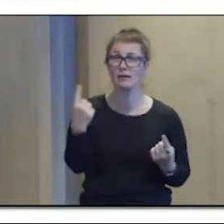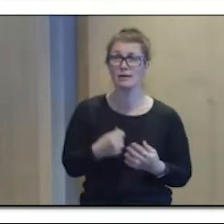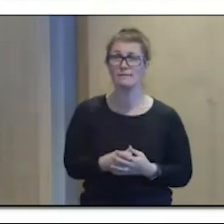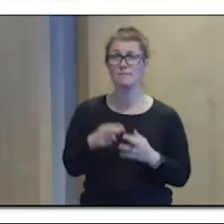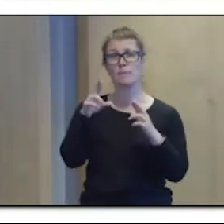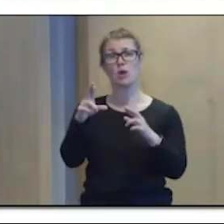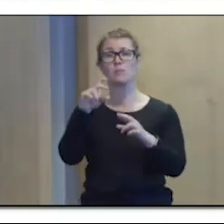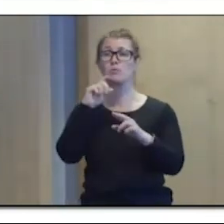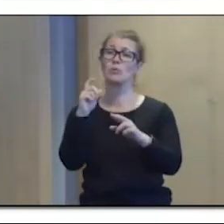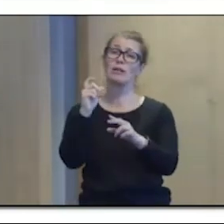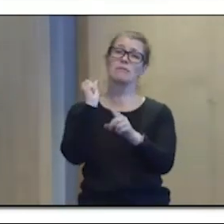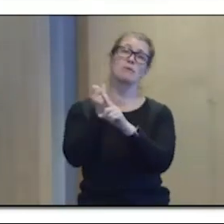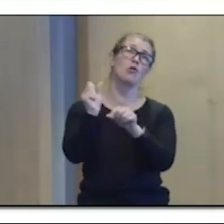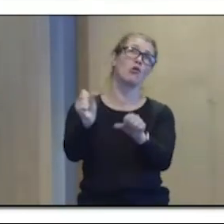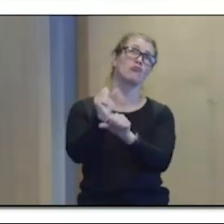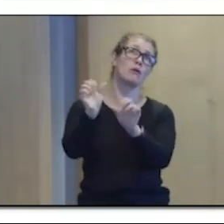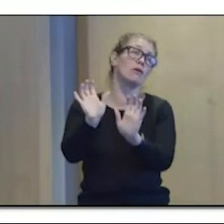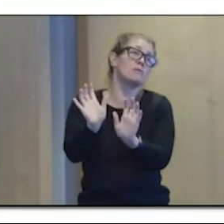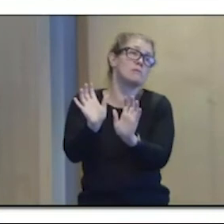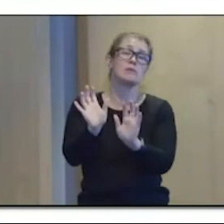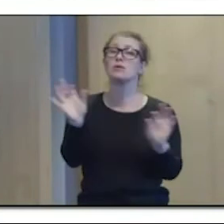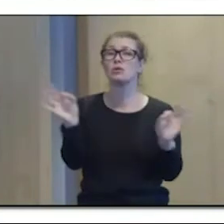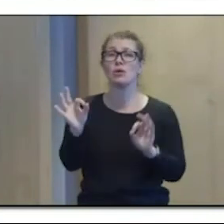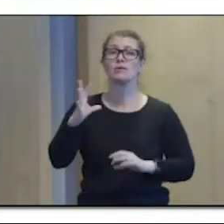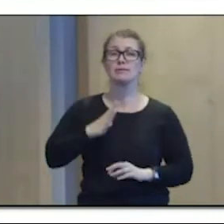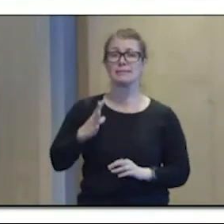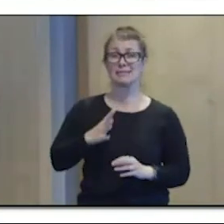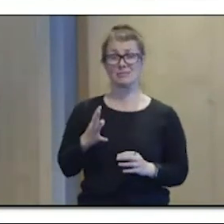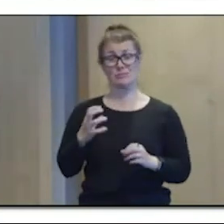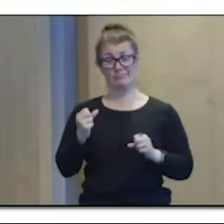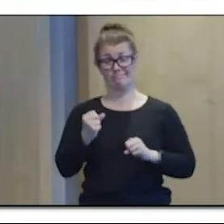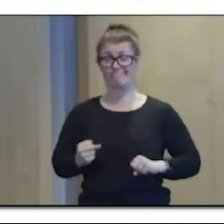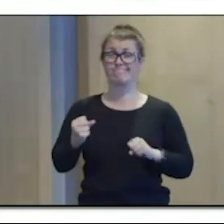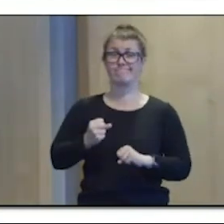will all be all right. We do now actually have an active role in the energy space.